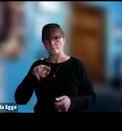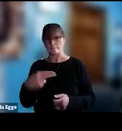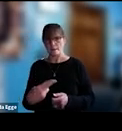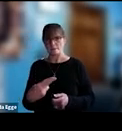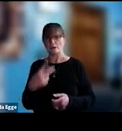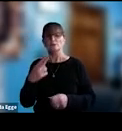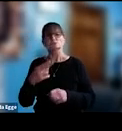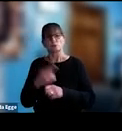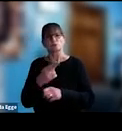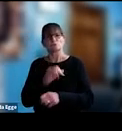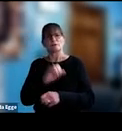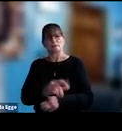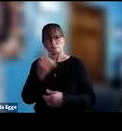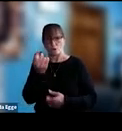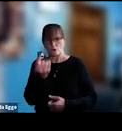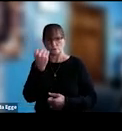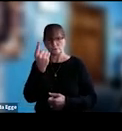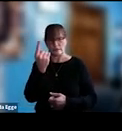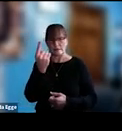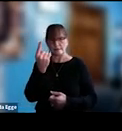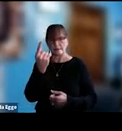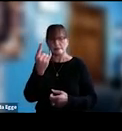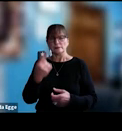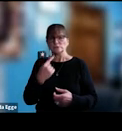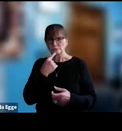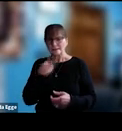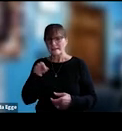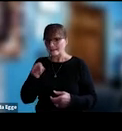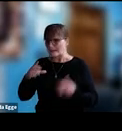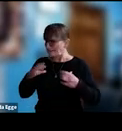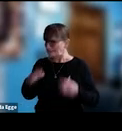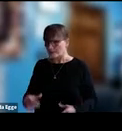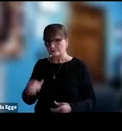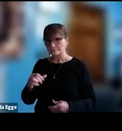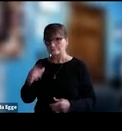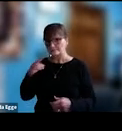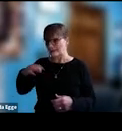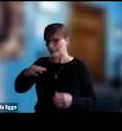It was a way to understand to really be able to say, this client is not, applicant is not using, and here's why.